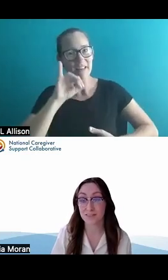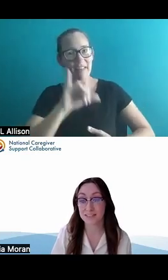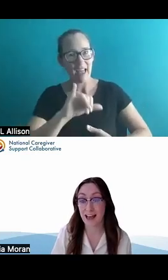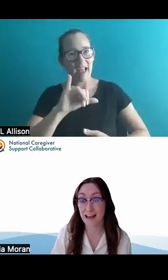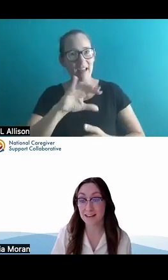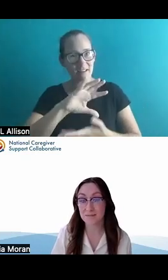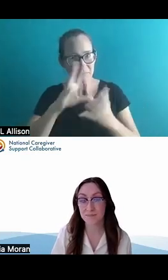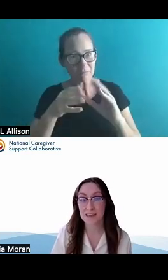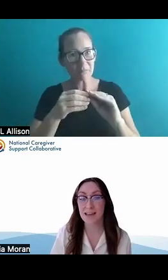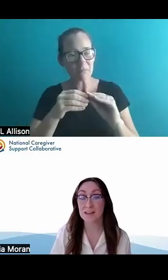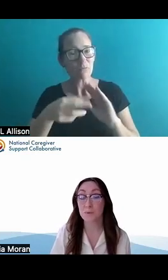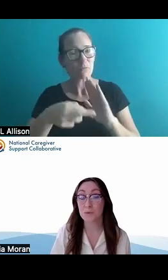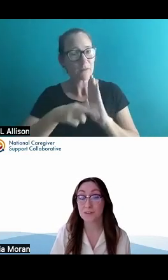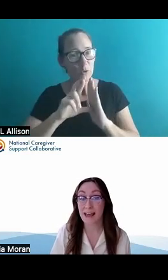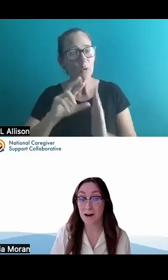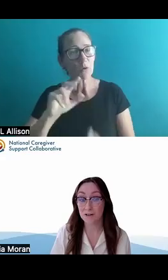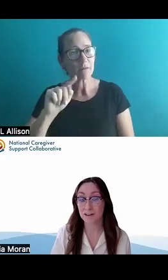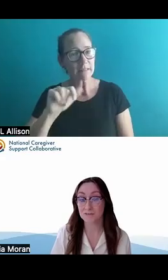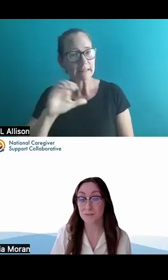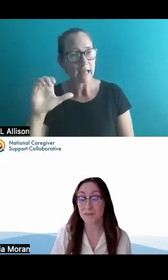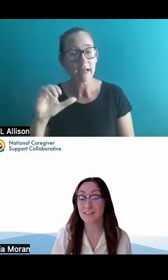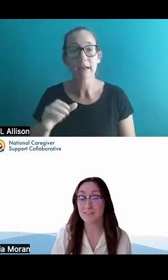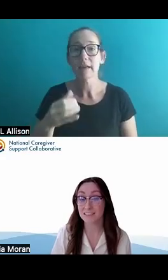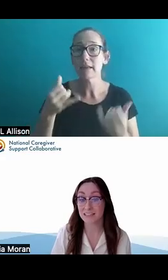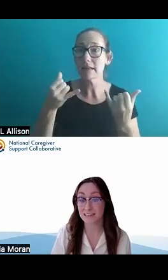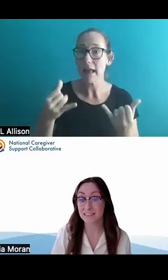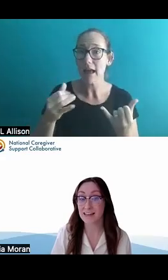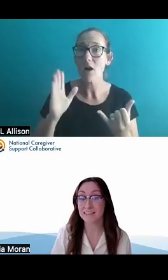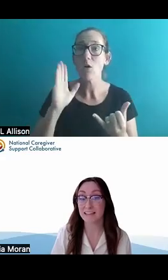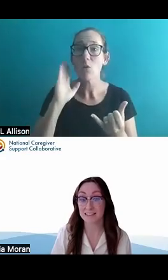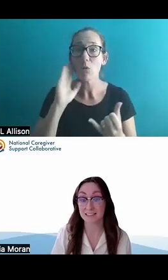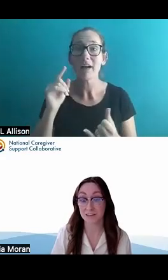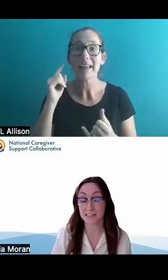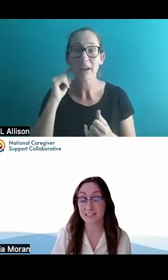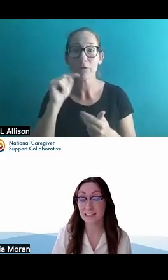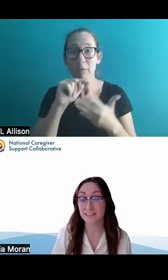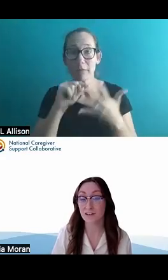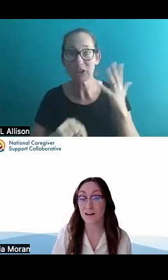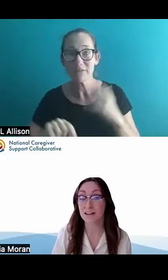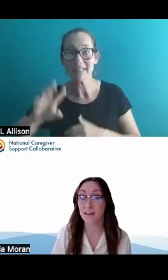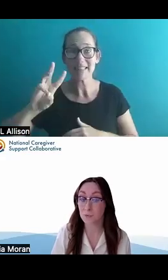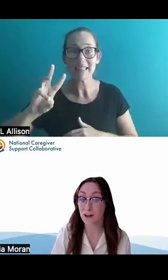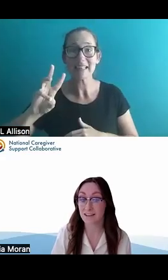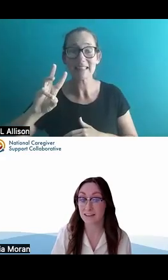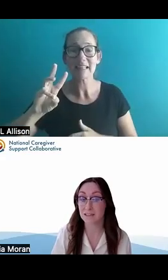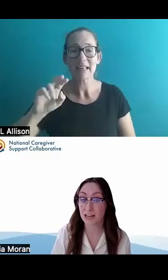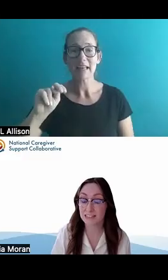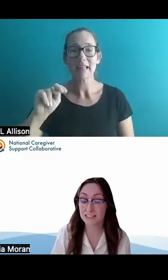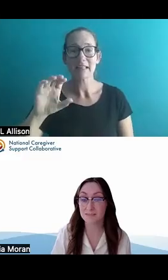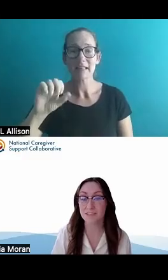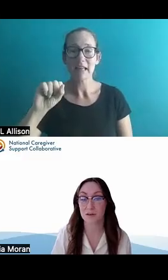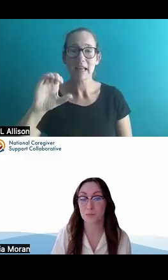the TACC and we will now hear from each of the six NCSC grantees on their project objectives, their